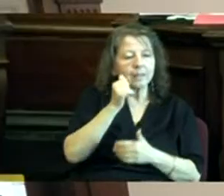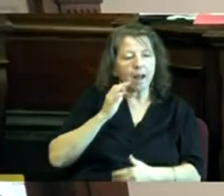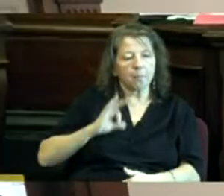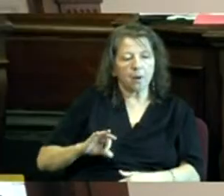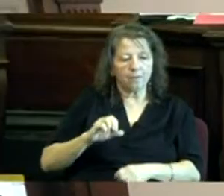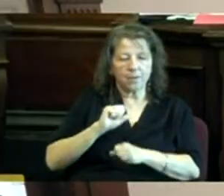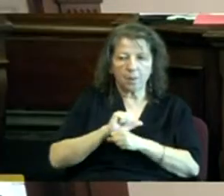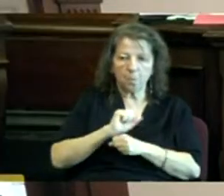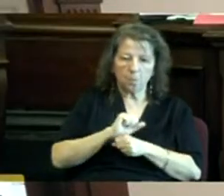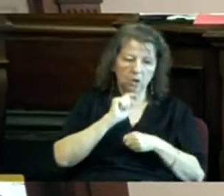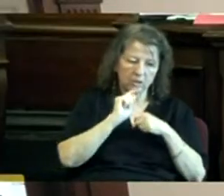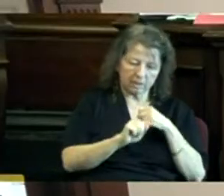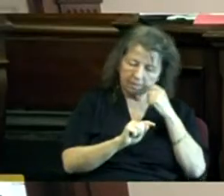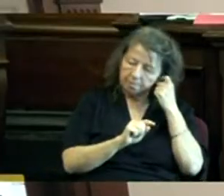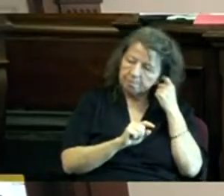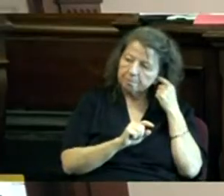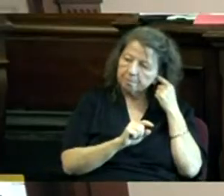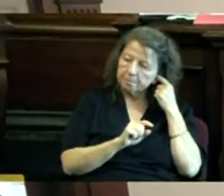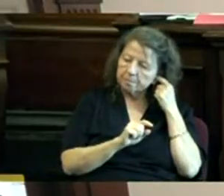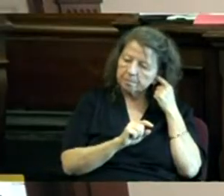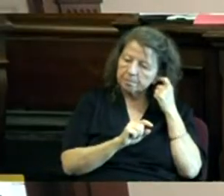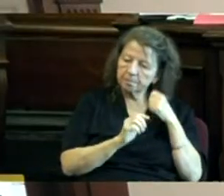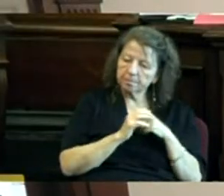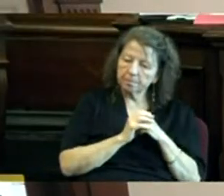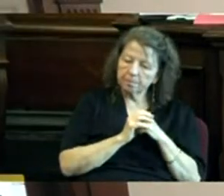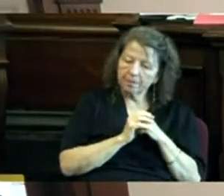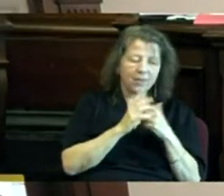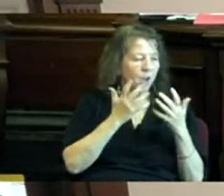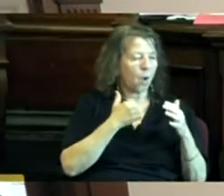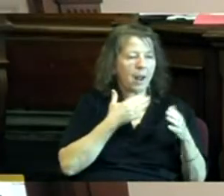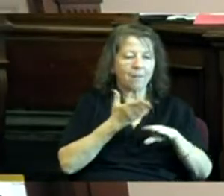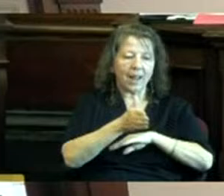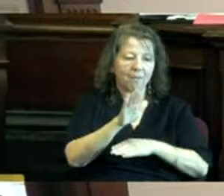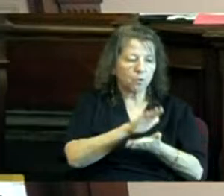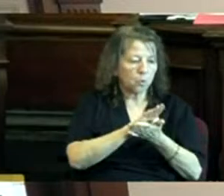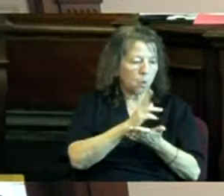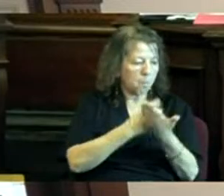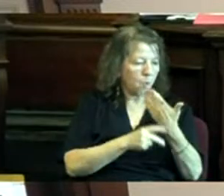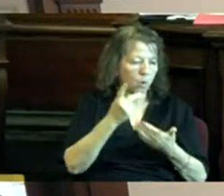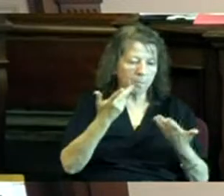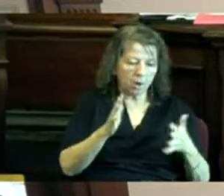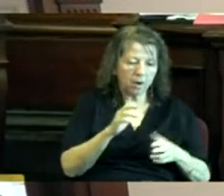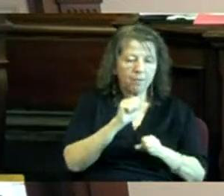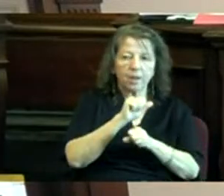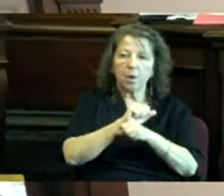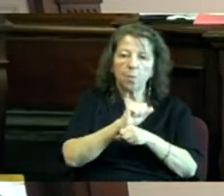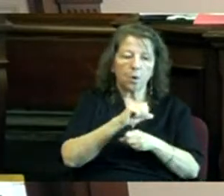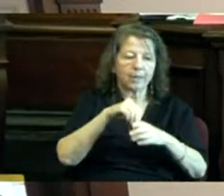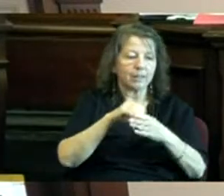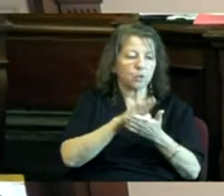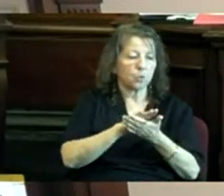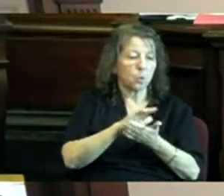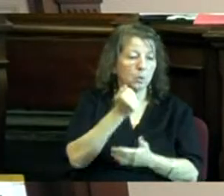which is a proven nonprofit that has worked in the 19th Ward.